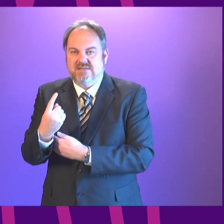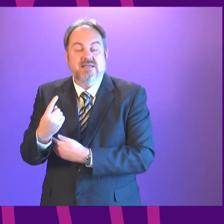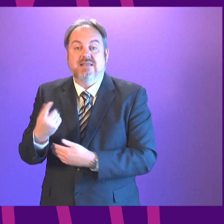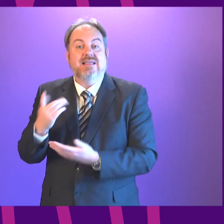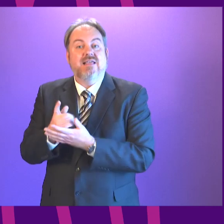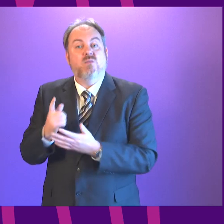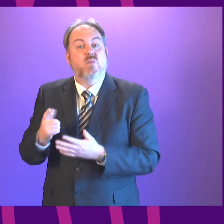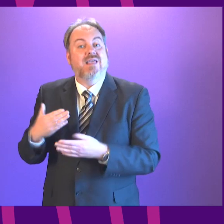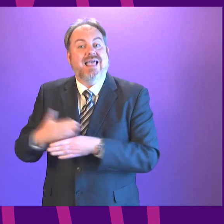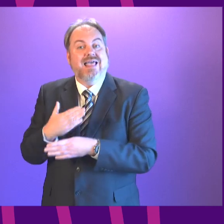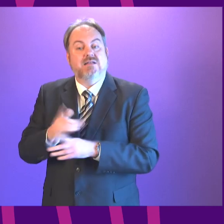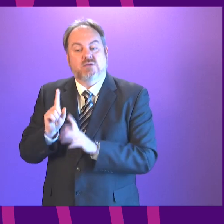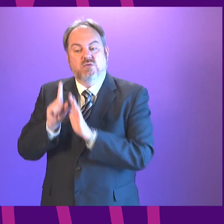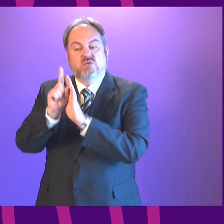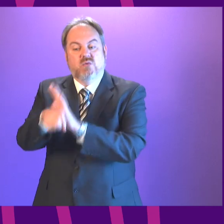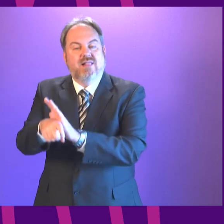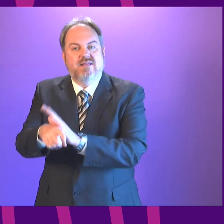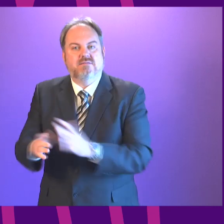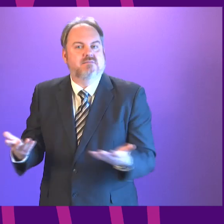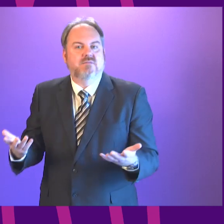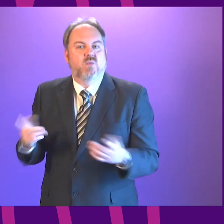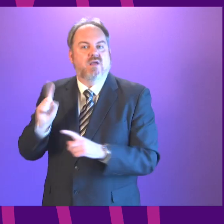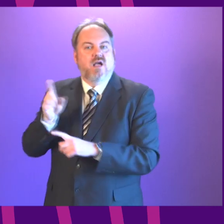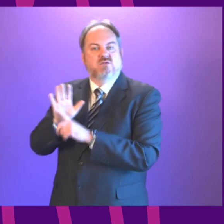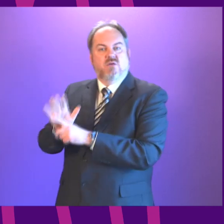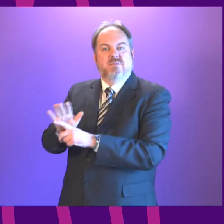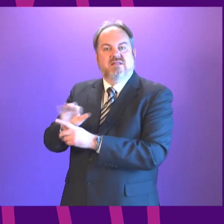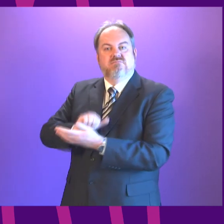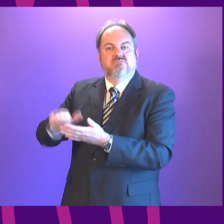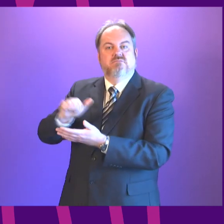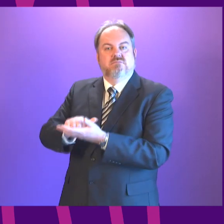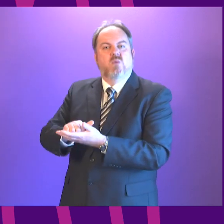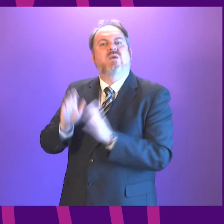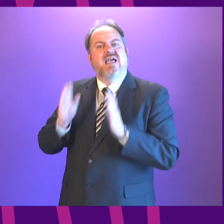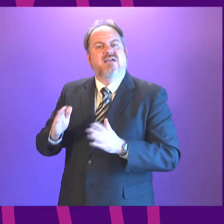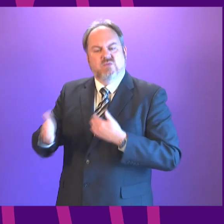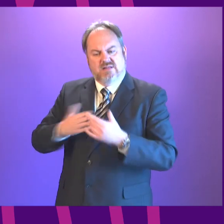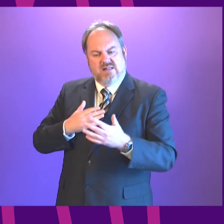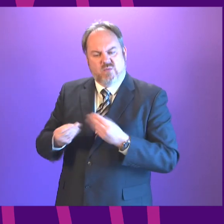be too late—we have learned that we must act firmly in the face of the virus. That